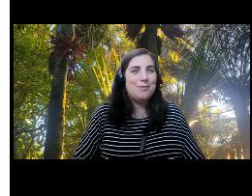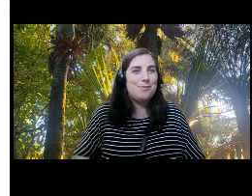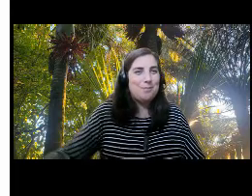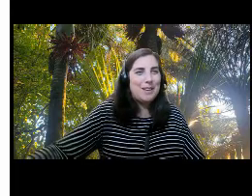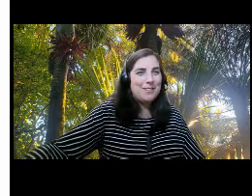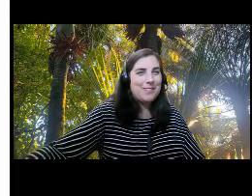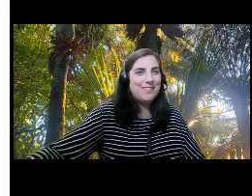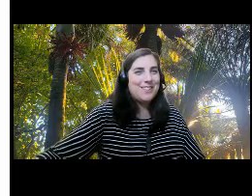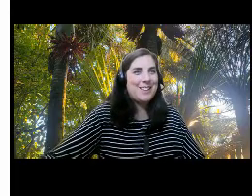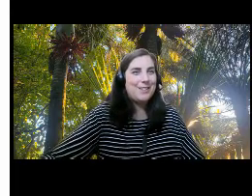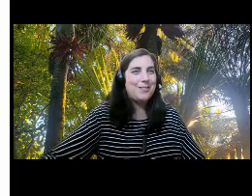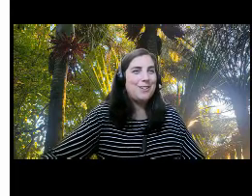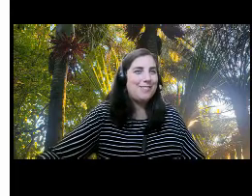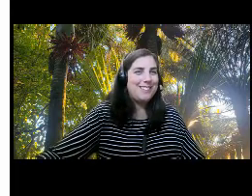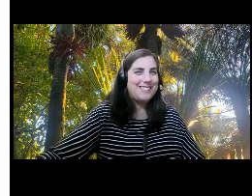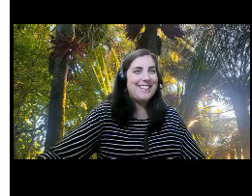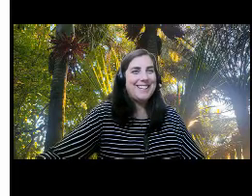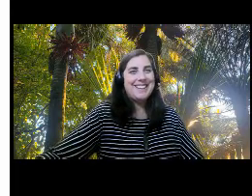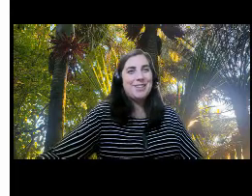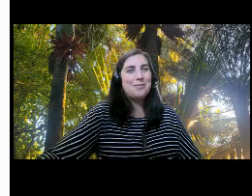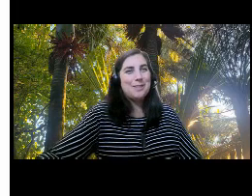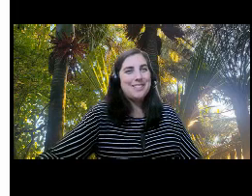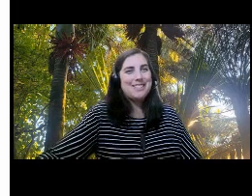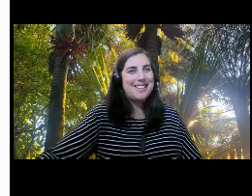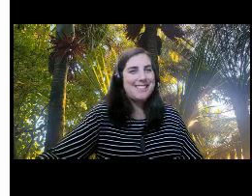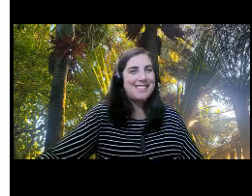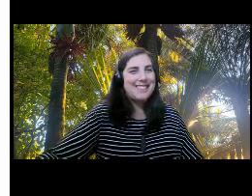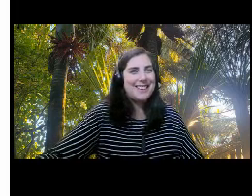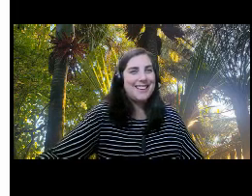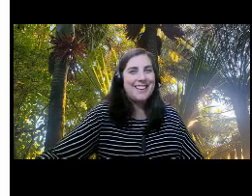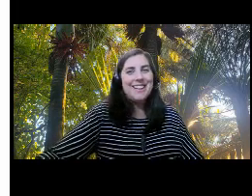of benefits that you have listed in your presentation today.